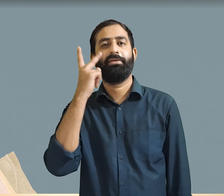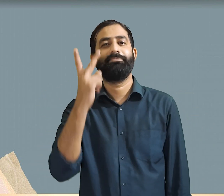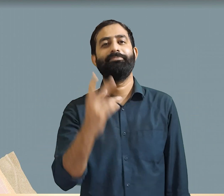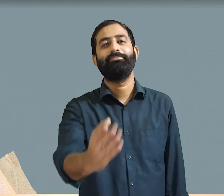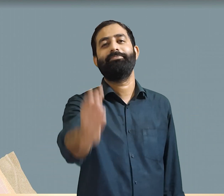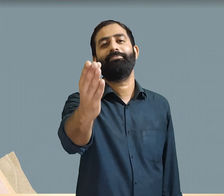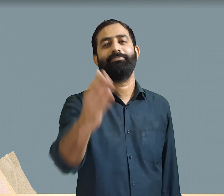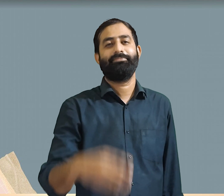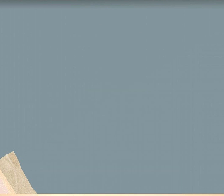Now let's look at the topic.